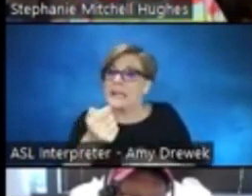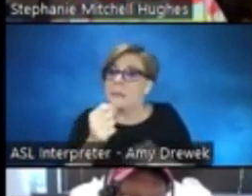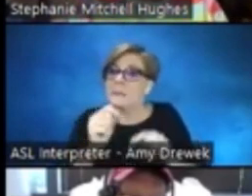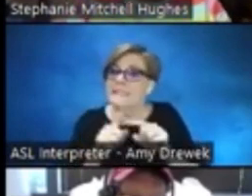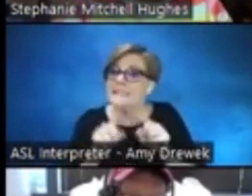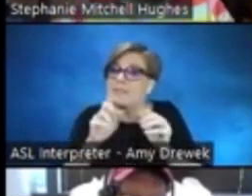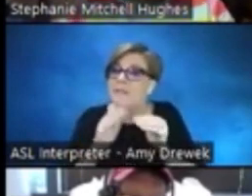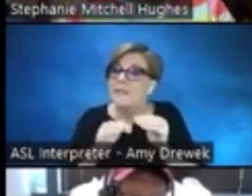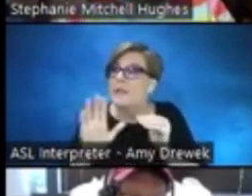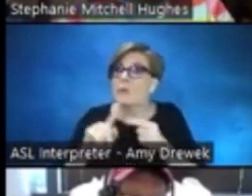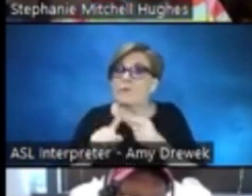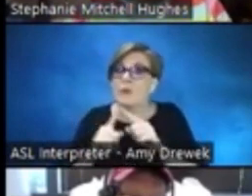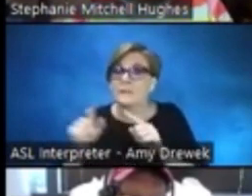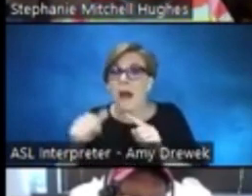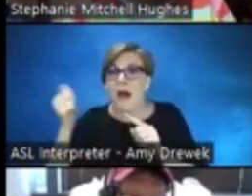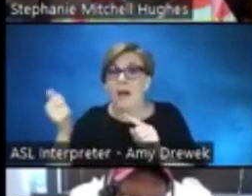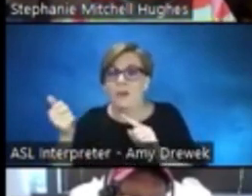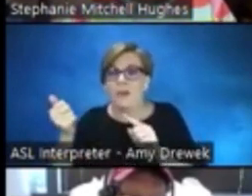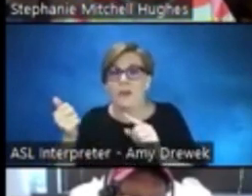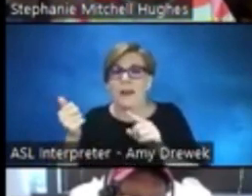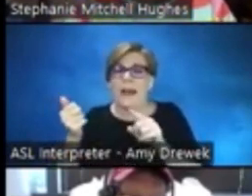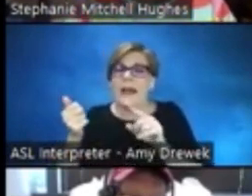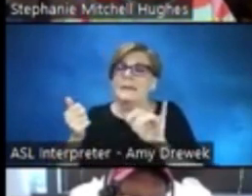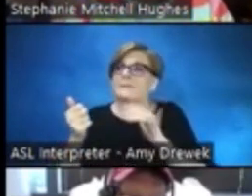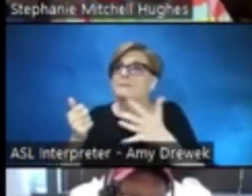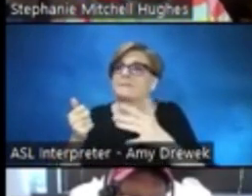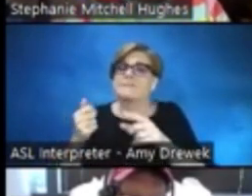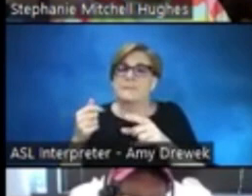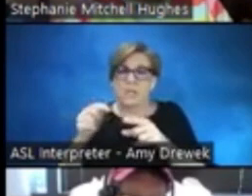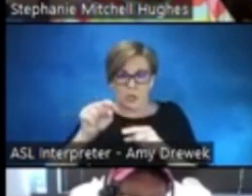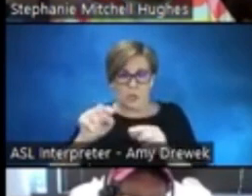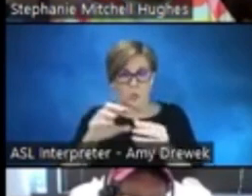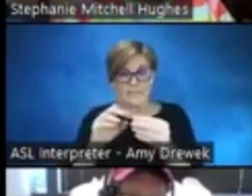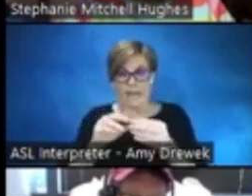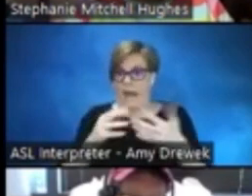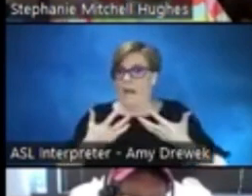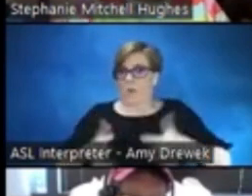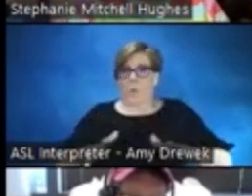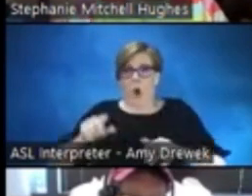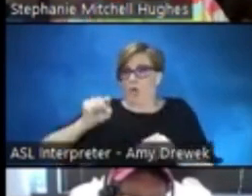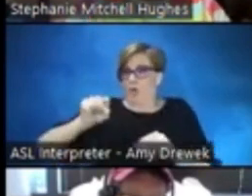I THINK THIS IS A EXTENSION OF THE OTHER.